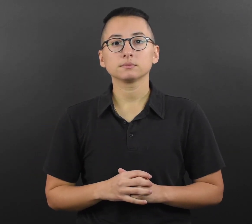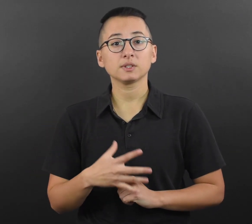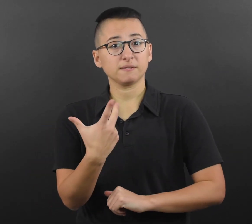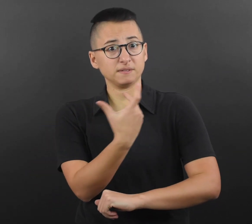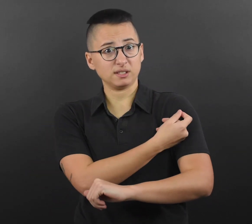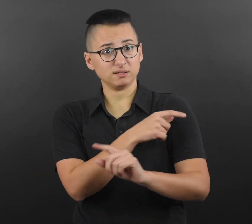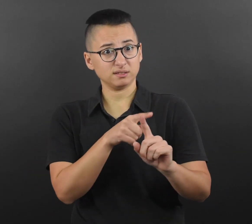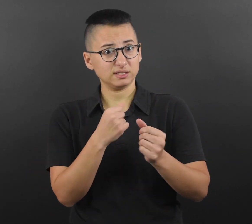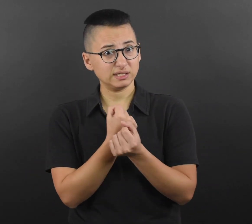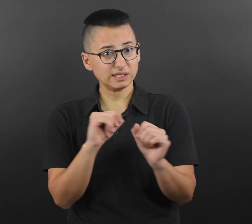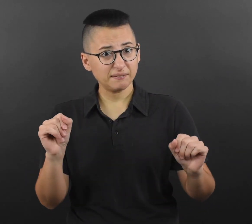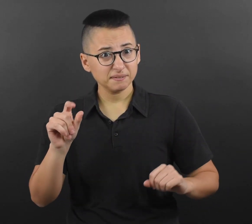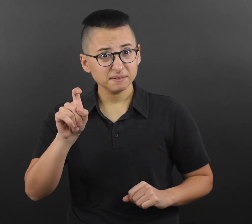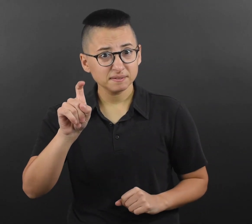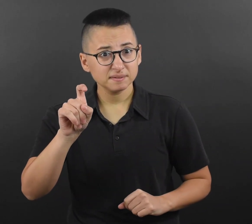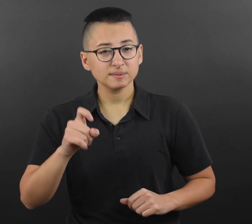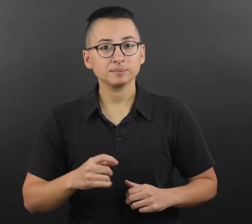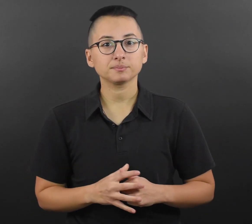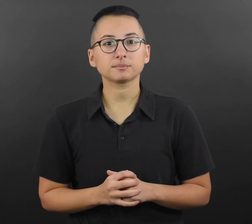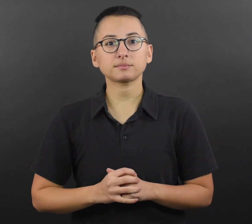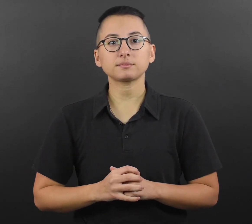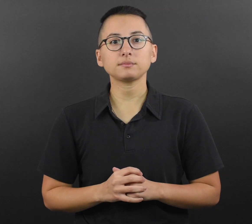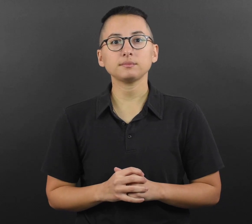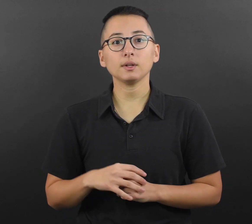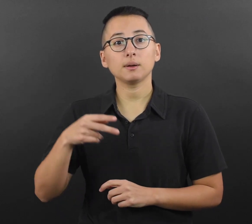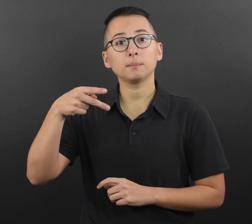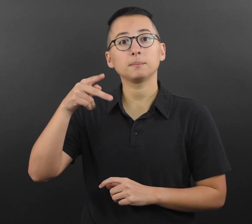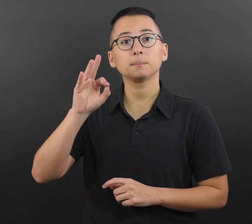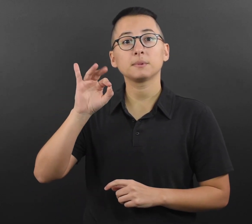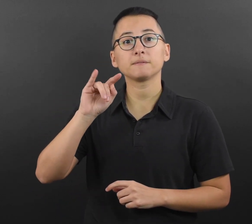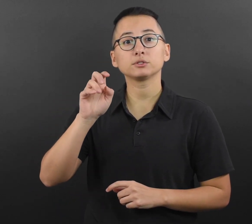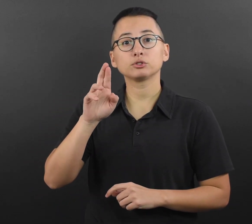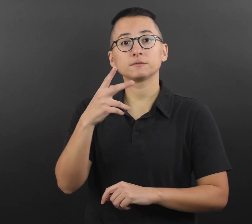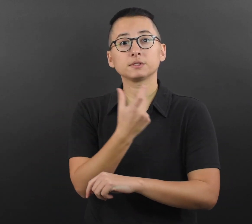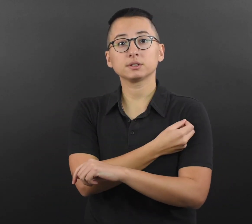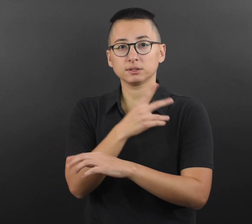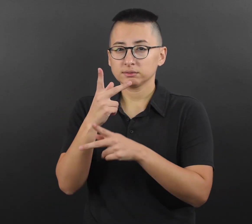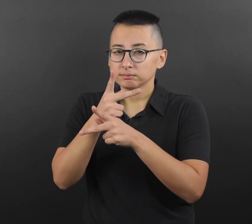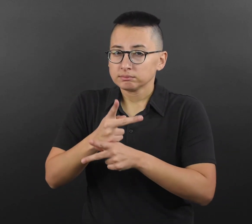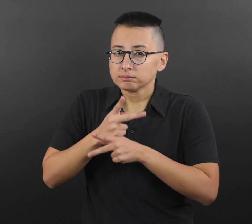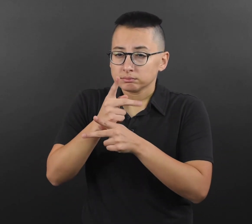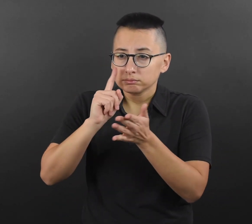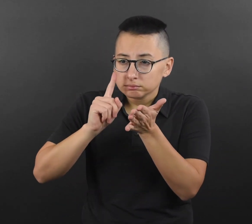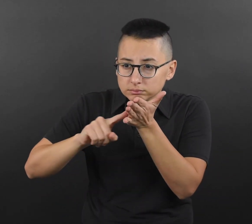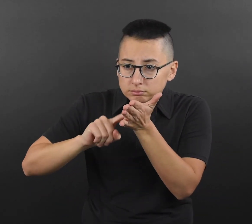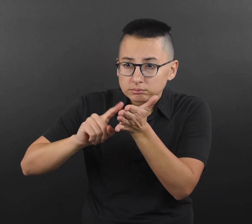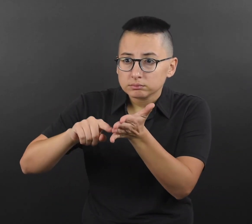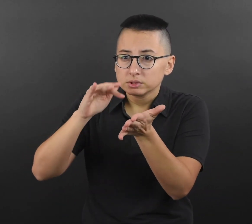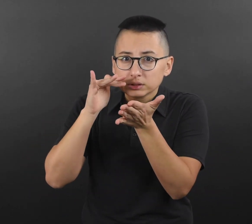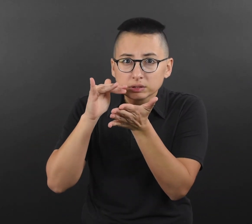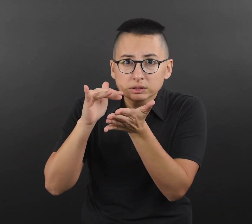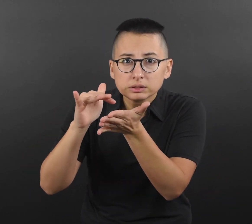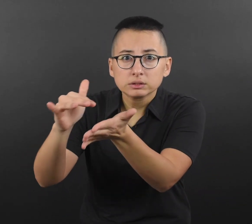• Is the vaccine safe? o The Pfizer vaccine has been carefully studied